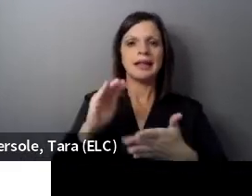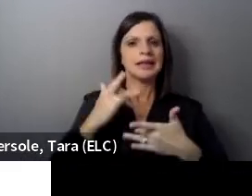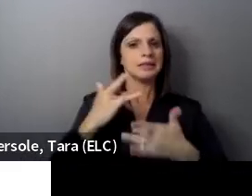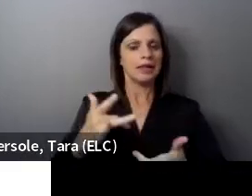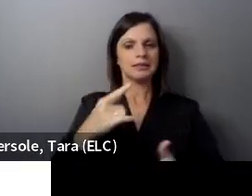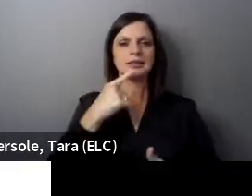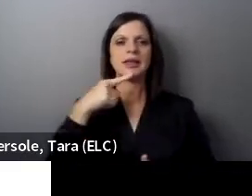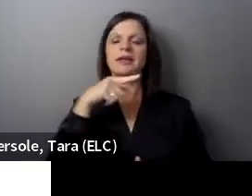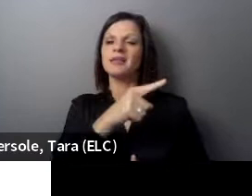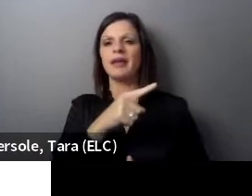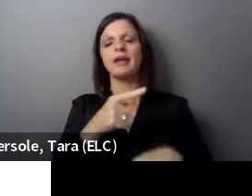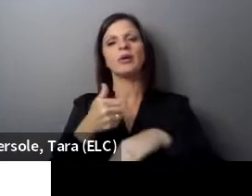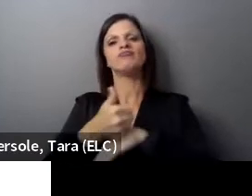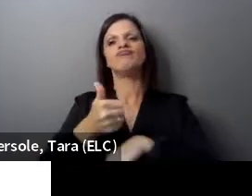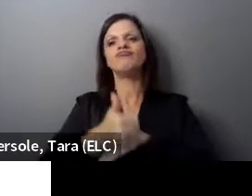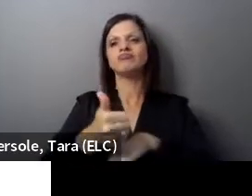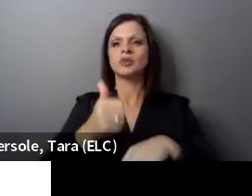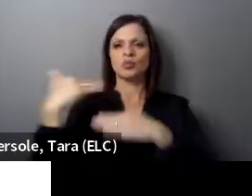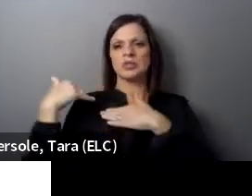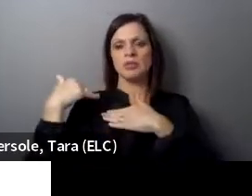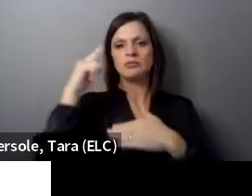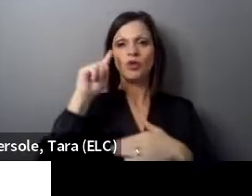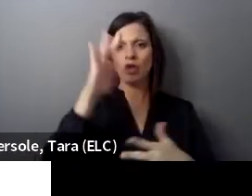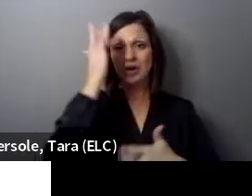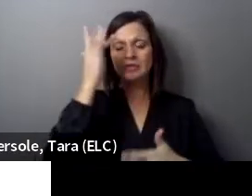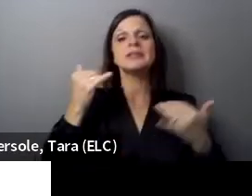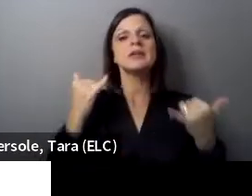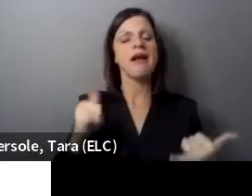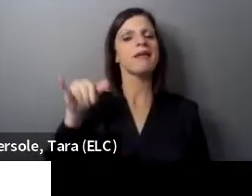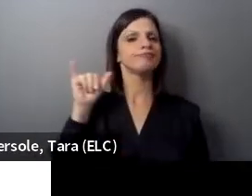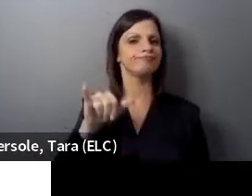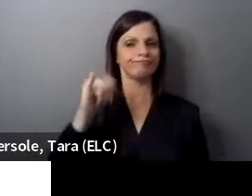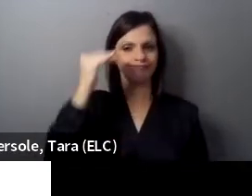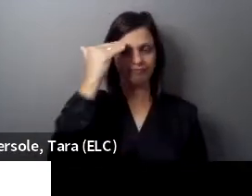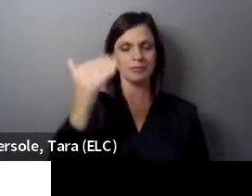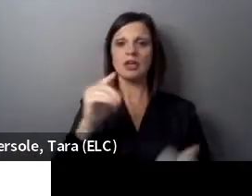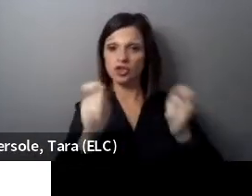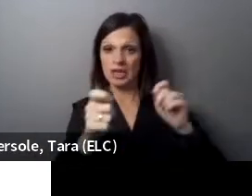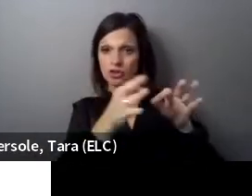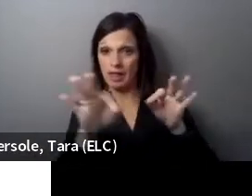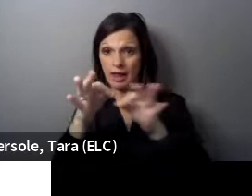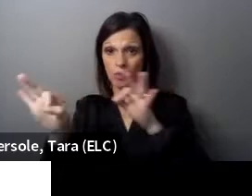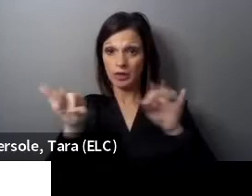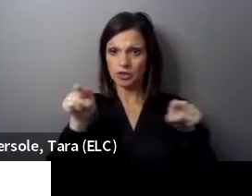with the illness and action should be taken and we know this now. We know that changing language can help.